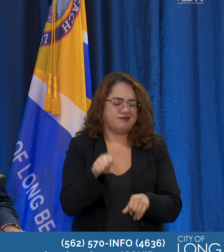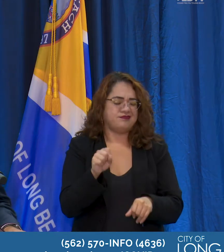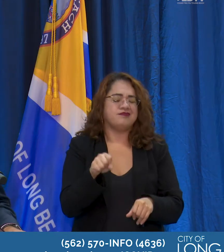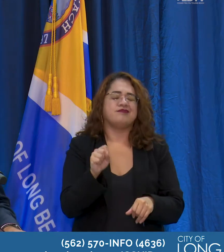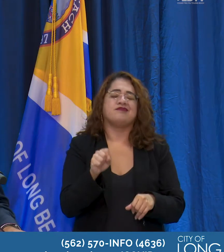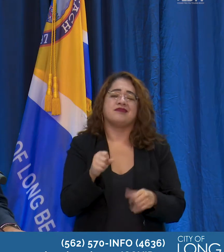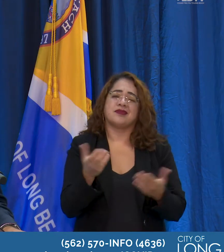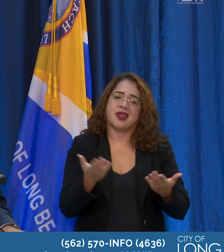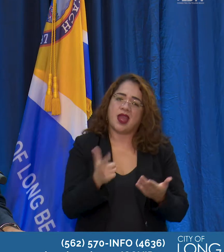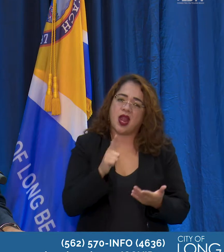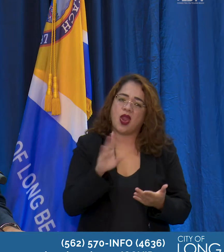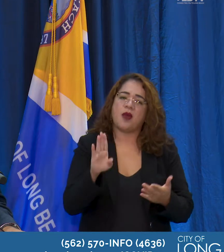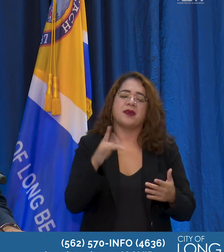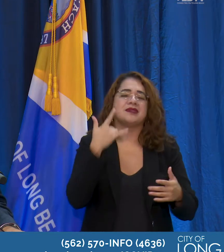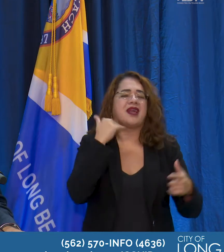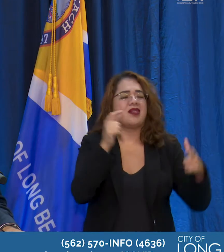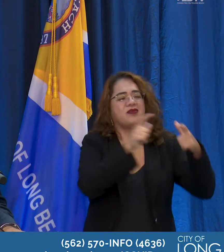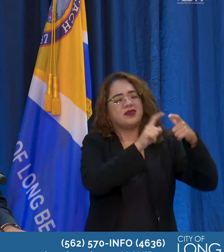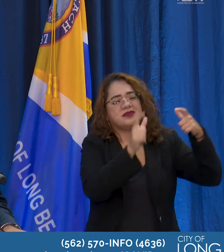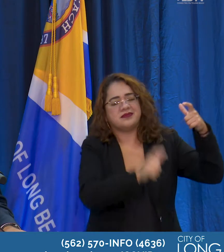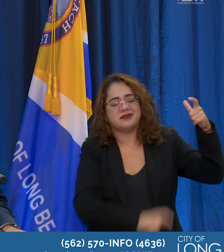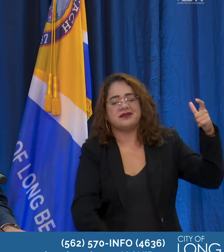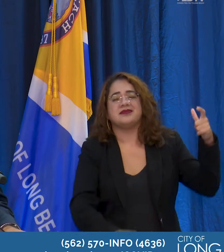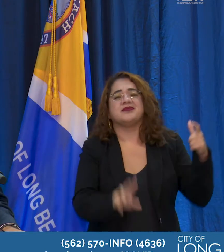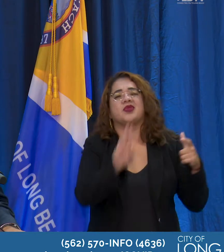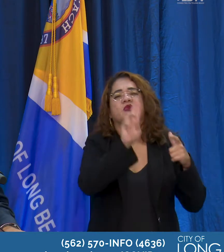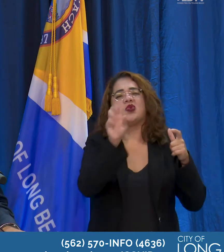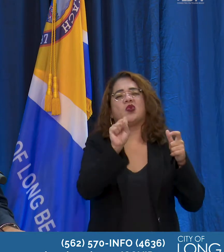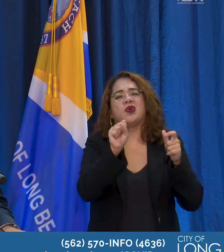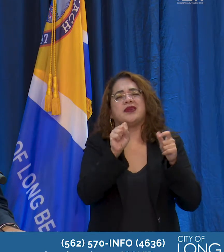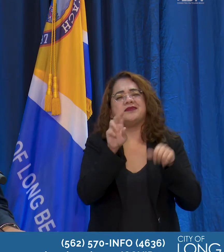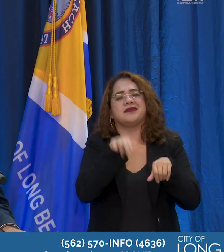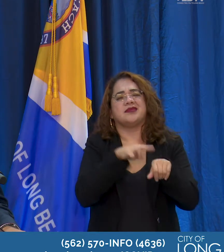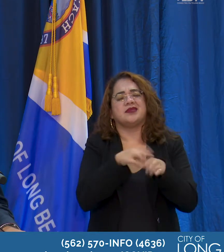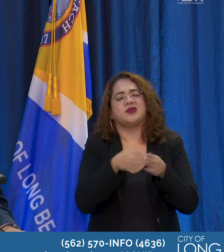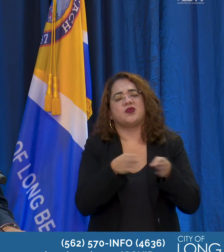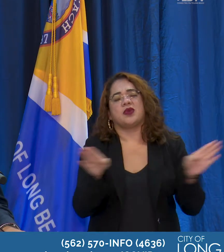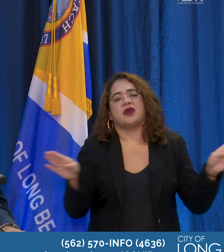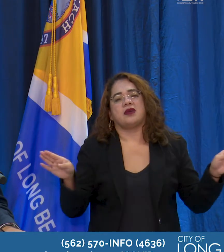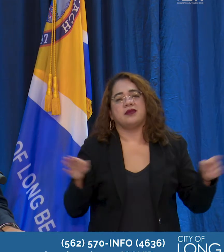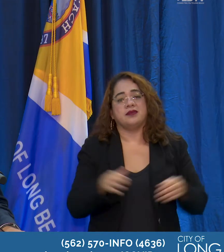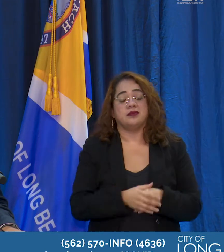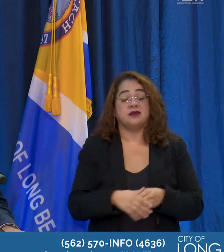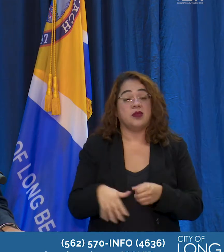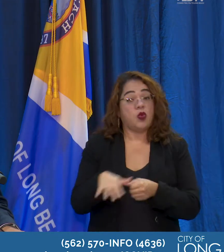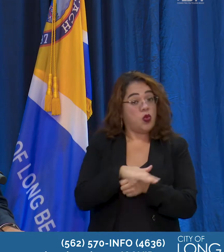And it's incredibly sad to see where we are. There are some signs of hope at least here locally that things are turning